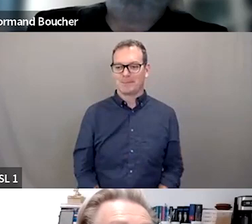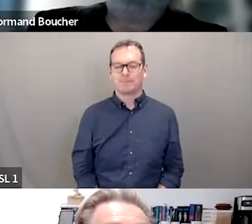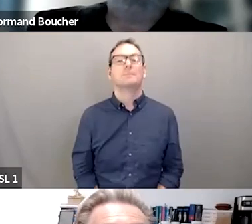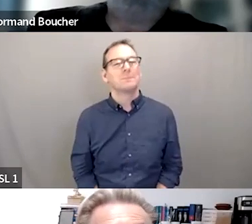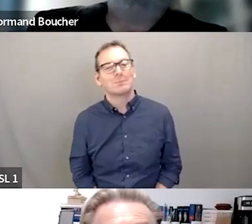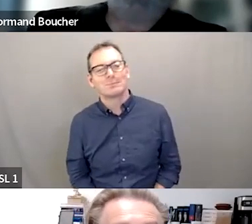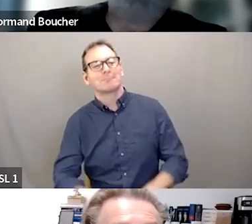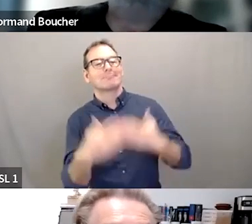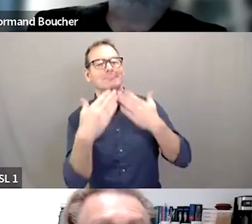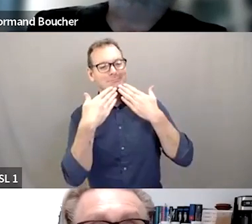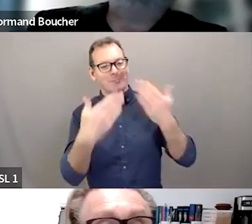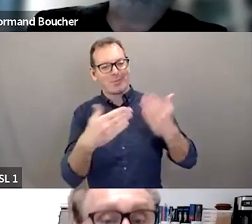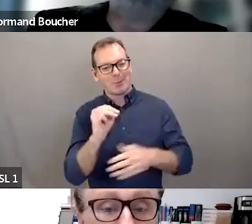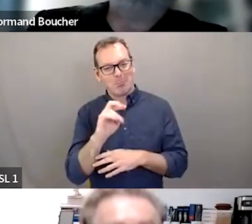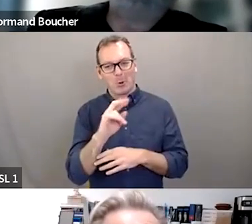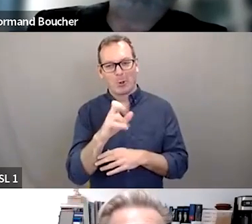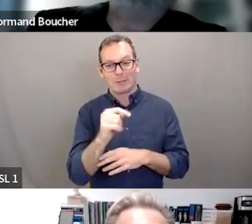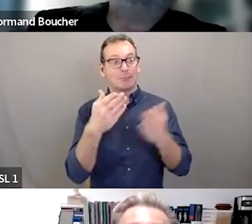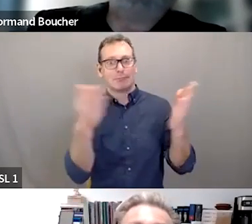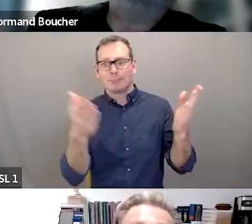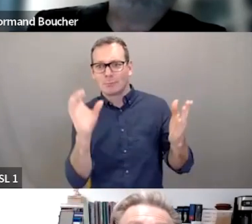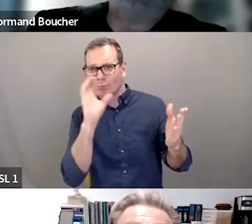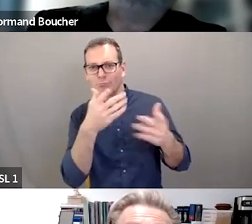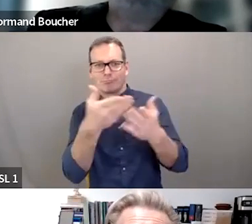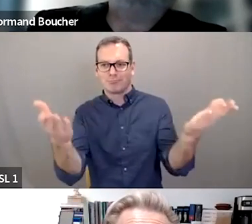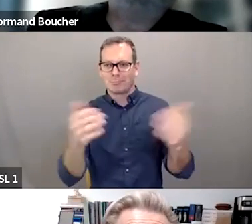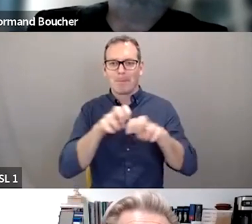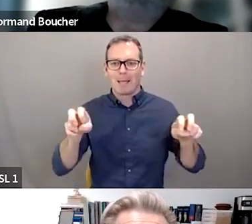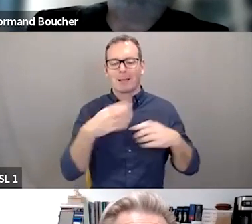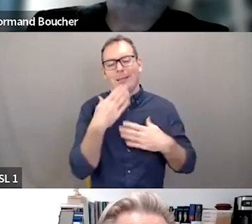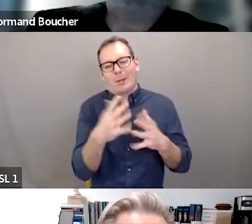thank you Margaret and panelists it's been a great discussion there's clearly lots of work for all of